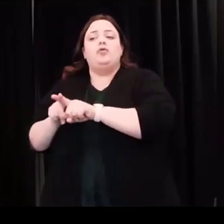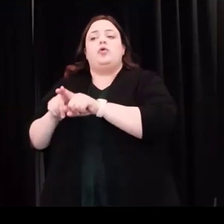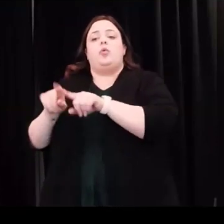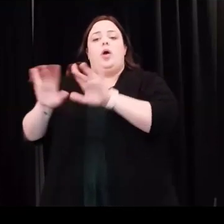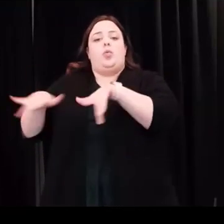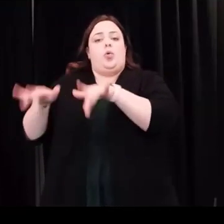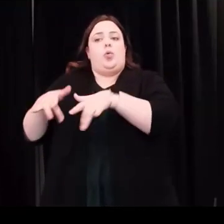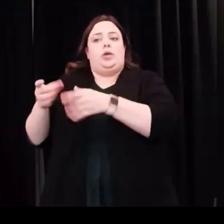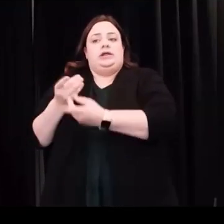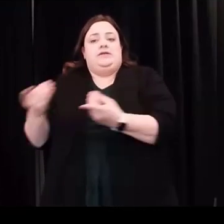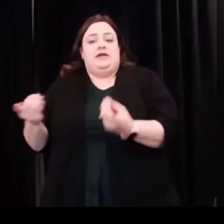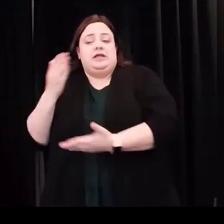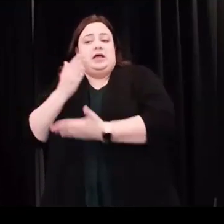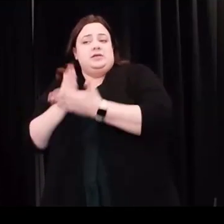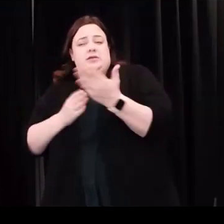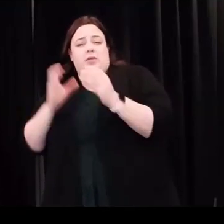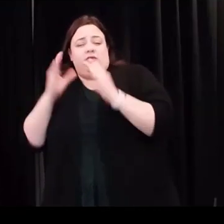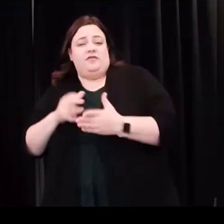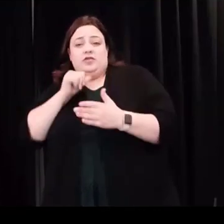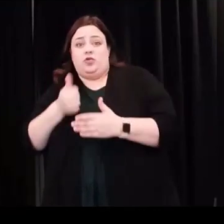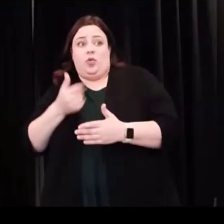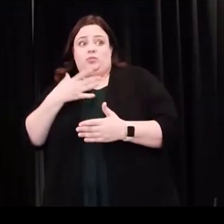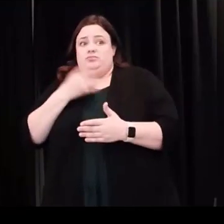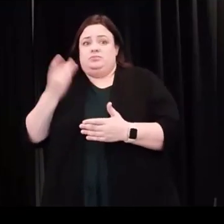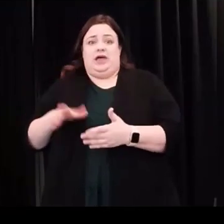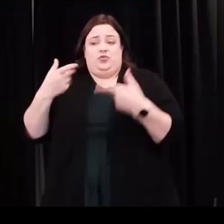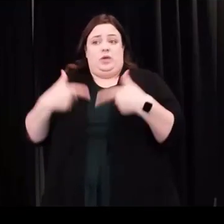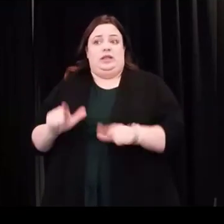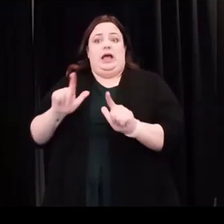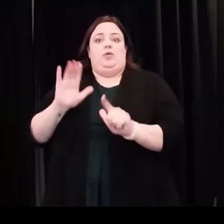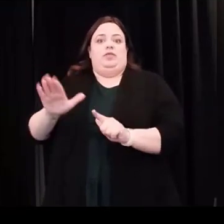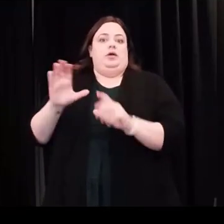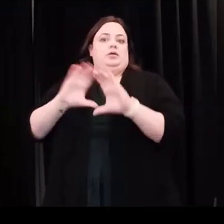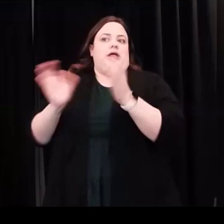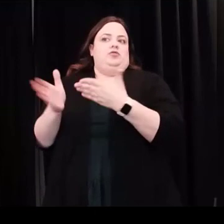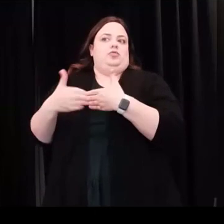which some professors don't like to allow in their classrooms anymore.